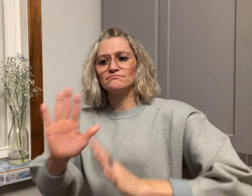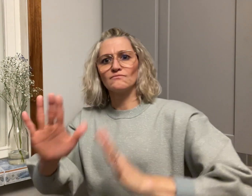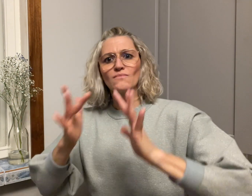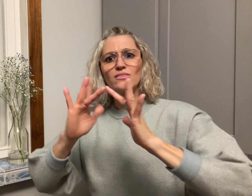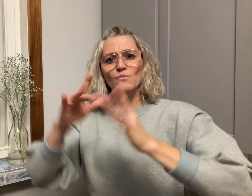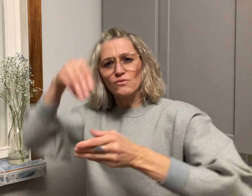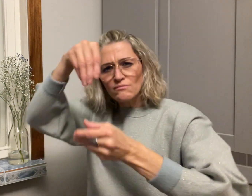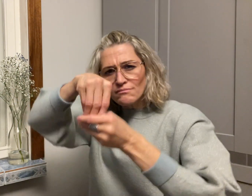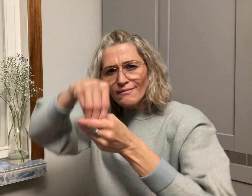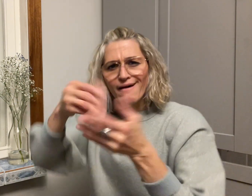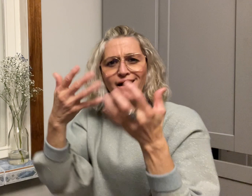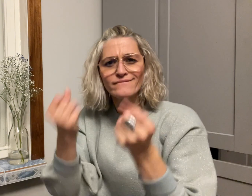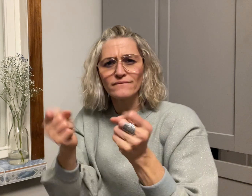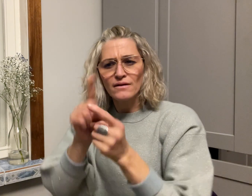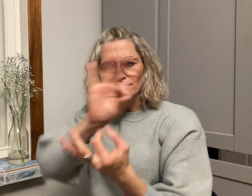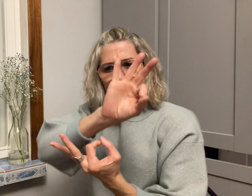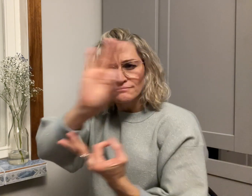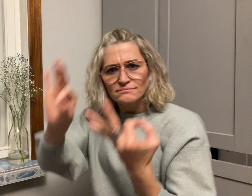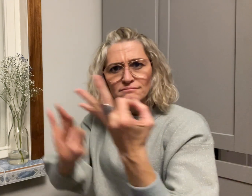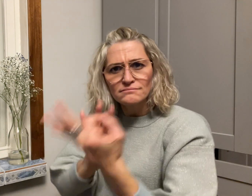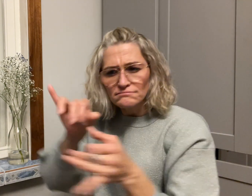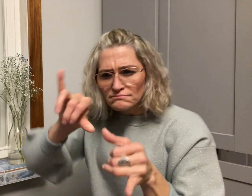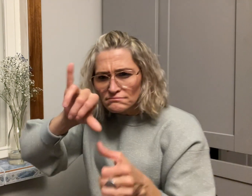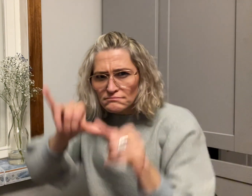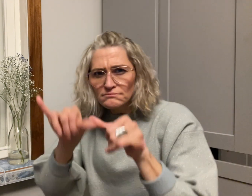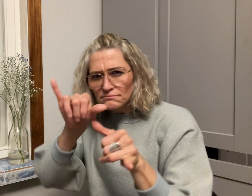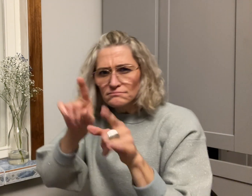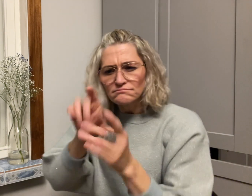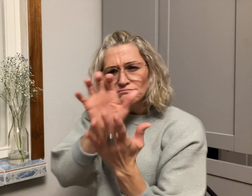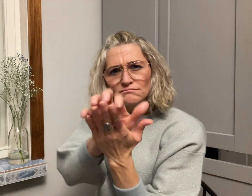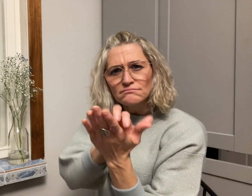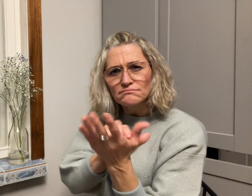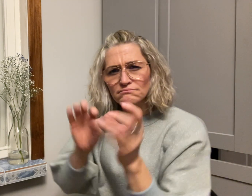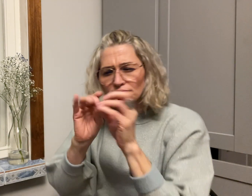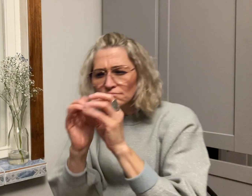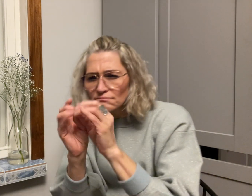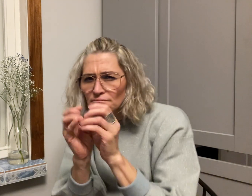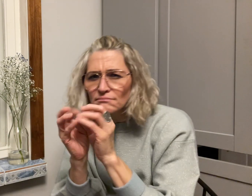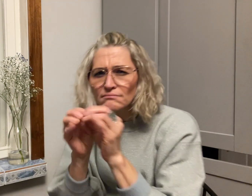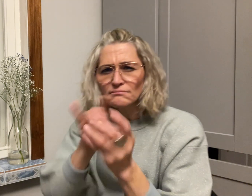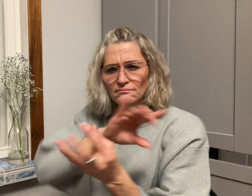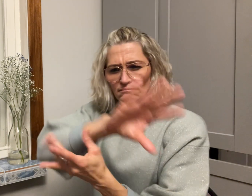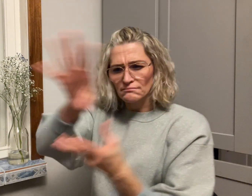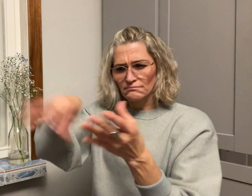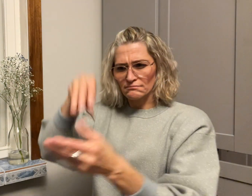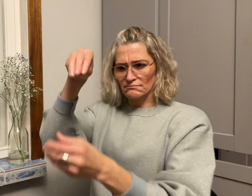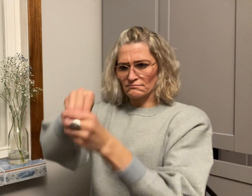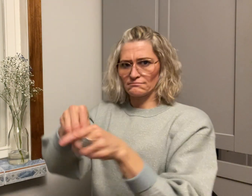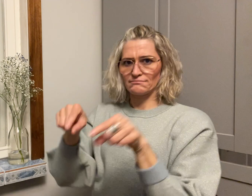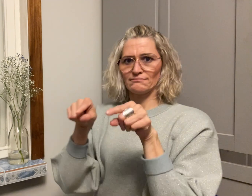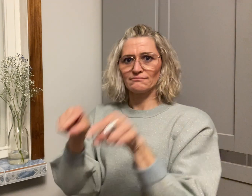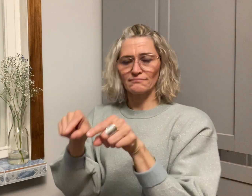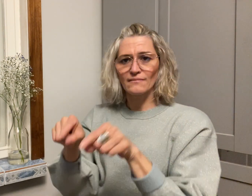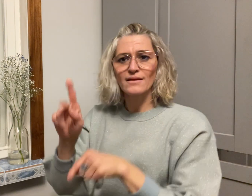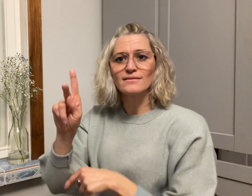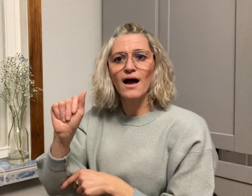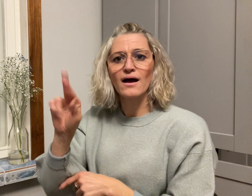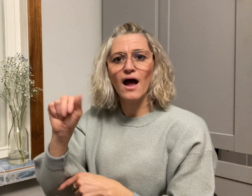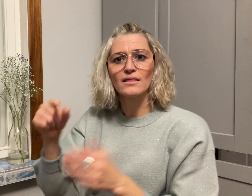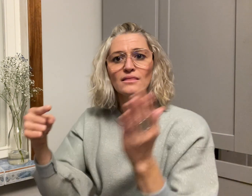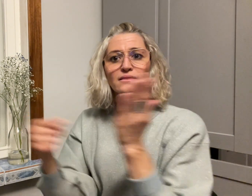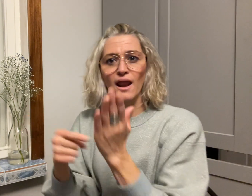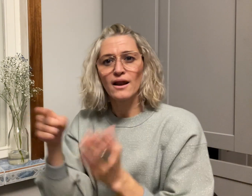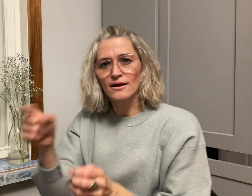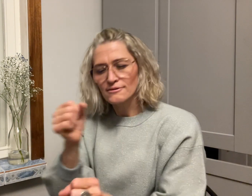motion capture, and neural network algorithms, Kara Technologies